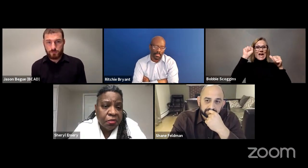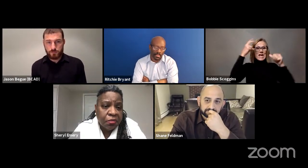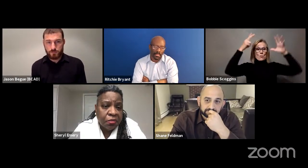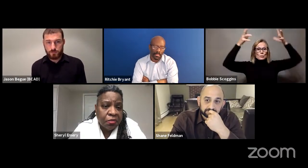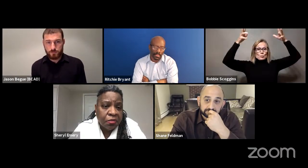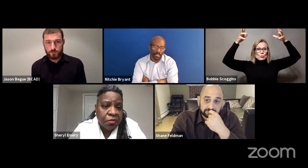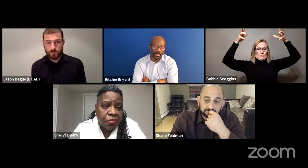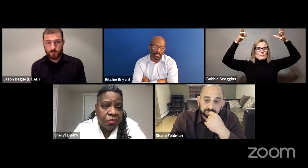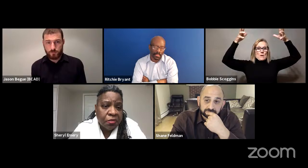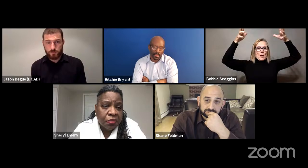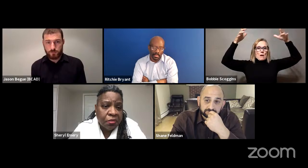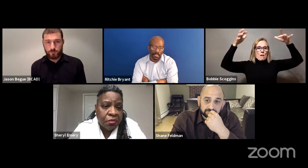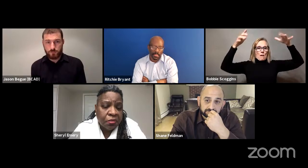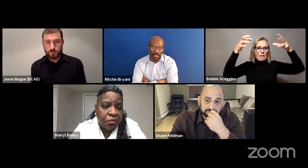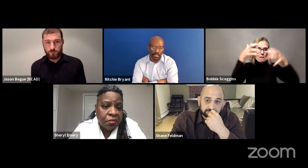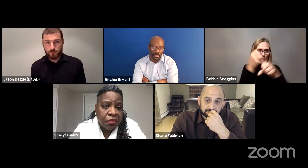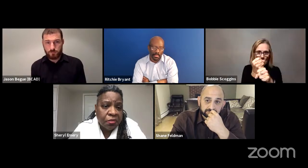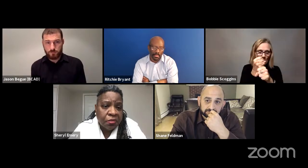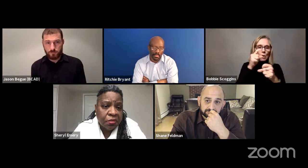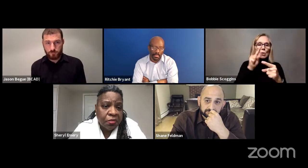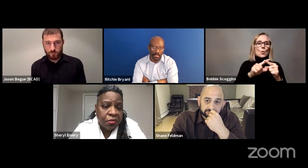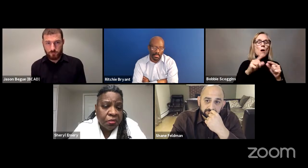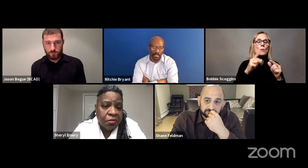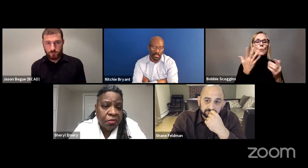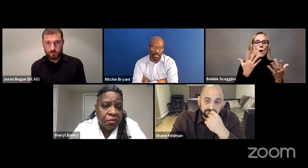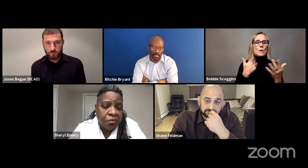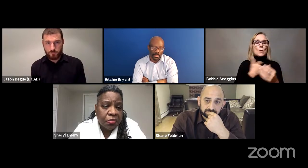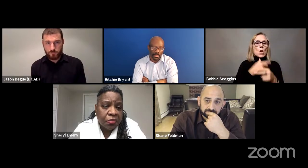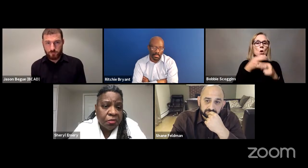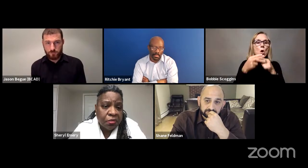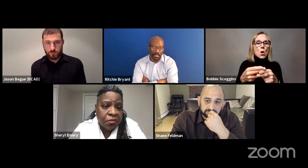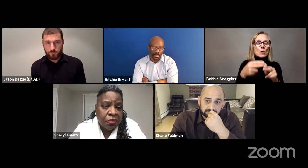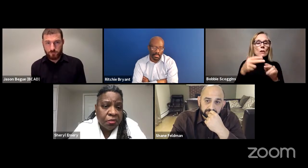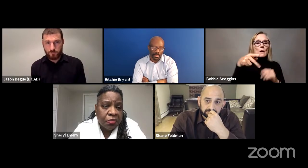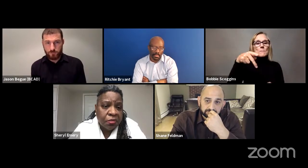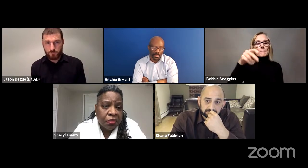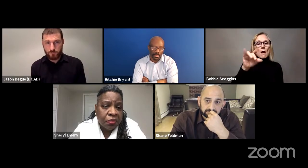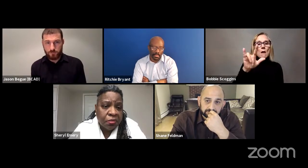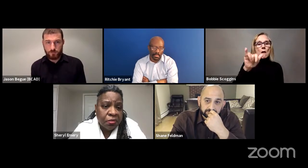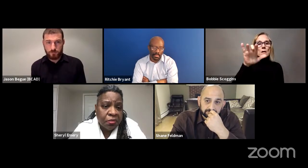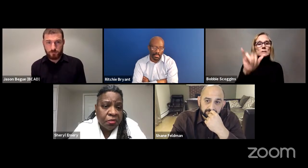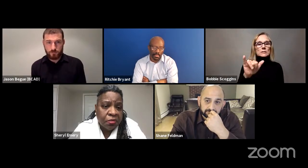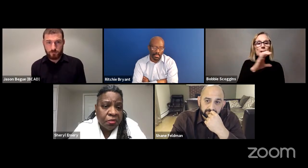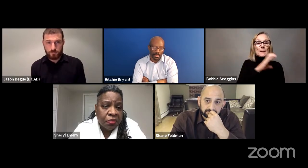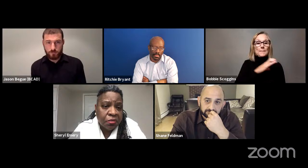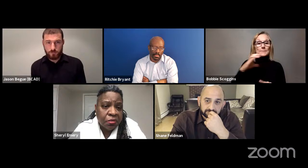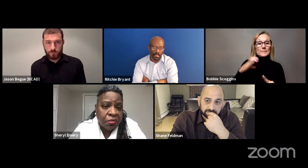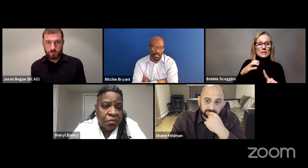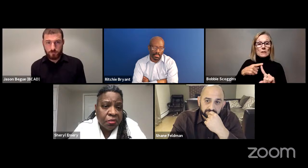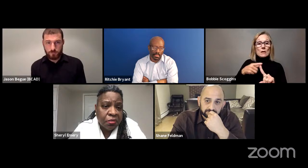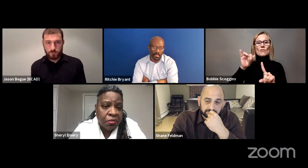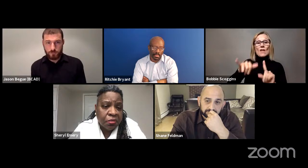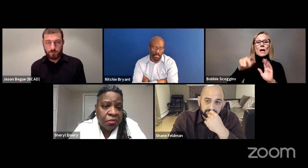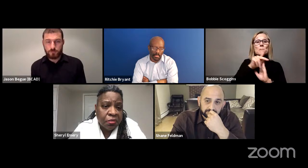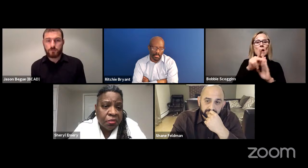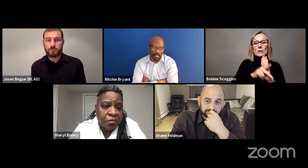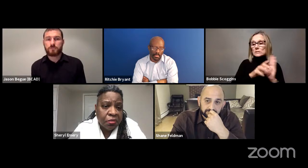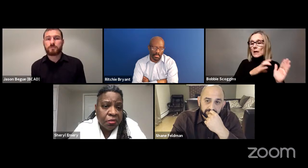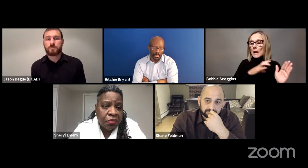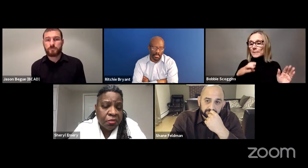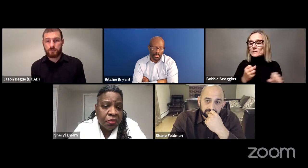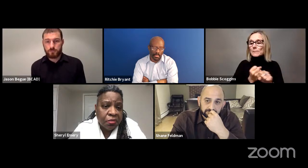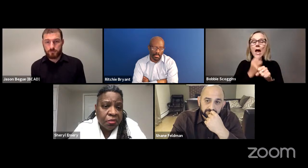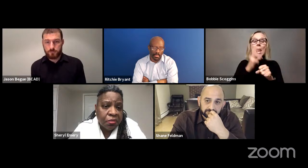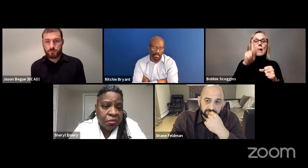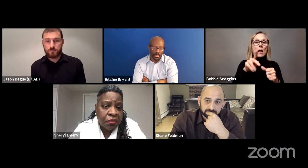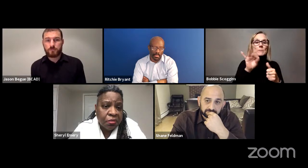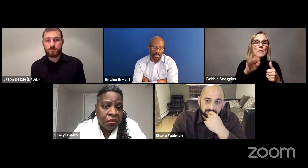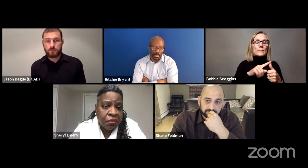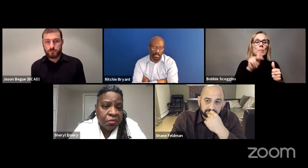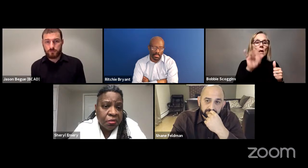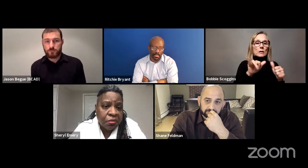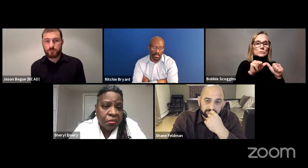what gave it ownership. And then basically, it became, we call it a policy committee,